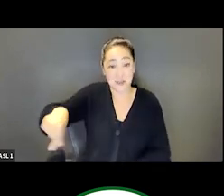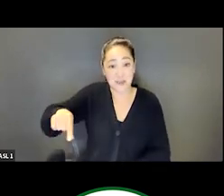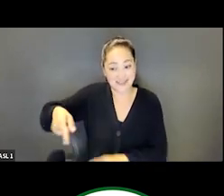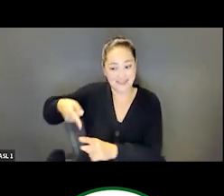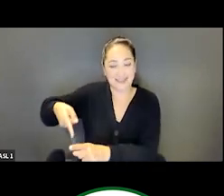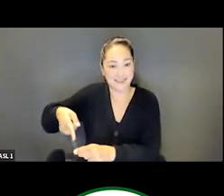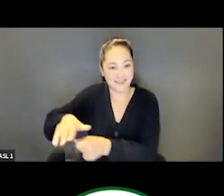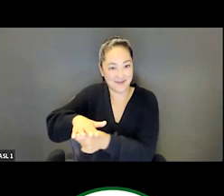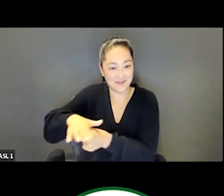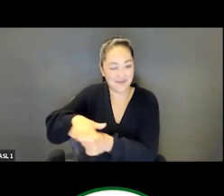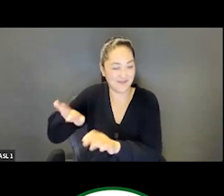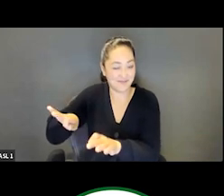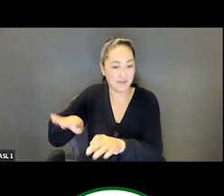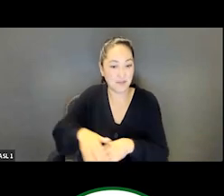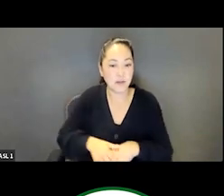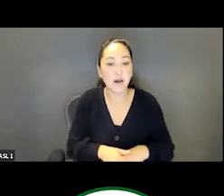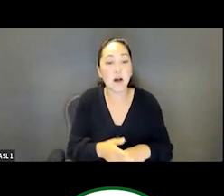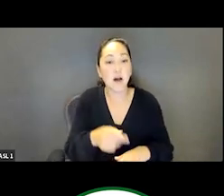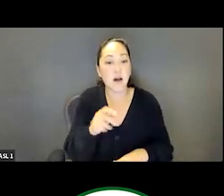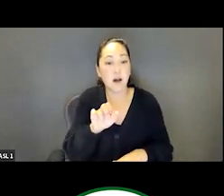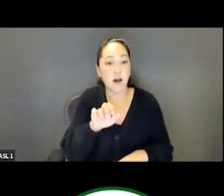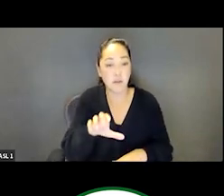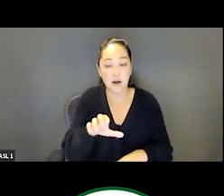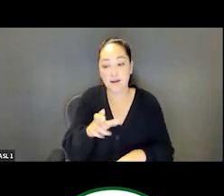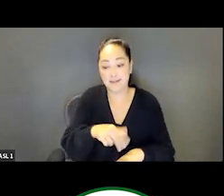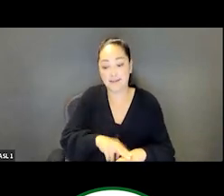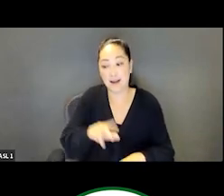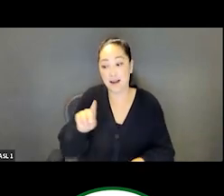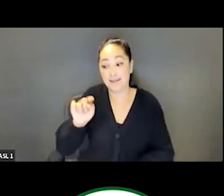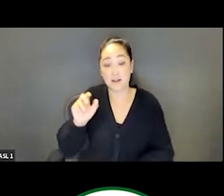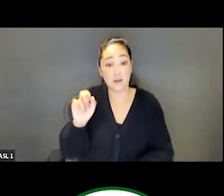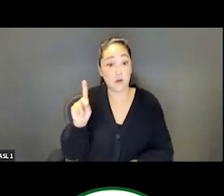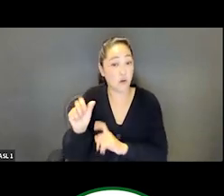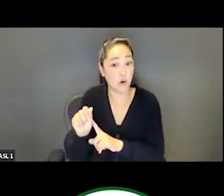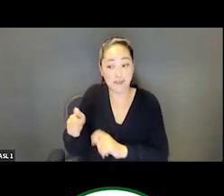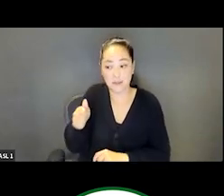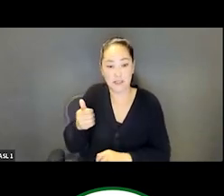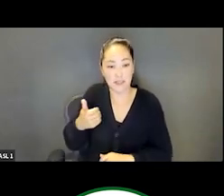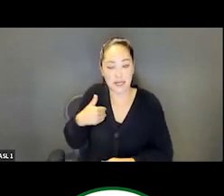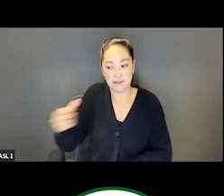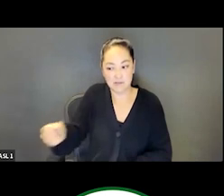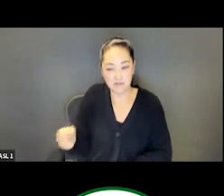What you mentioned about Park, N, Doca about having an accessibility manager is such a